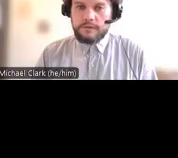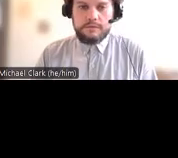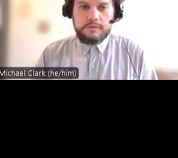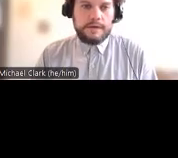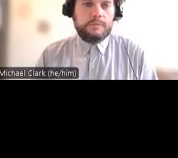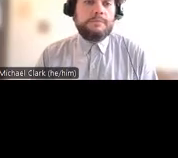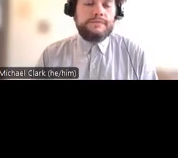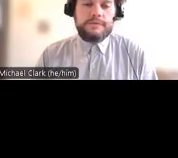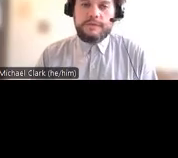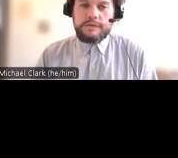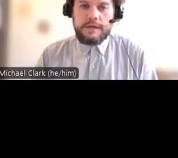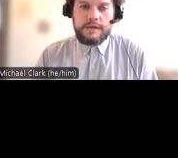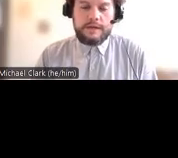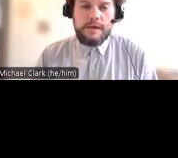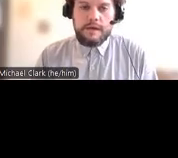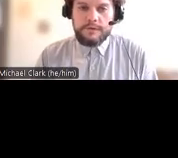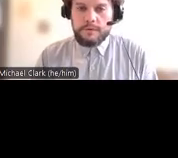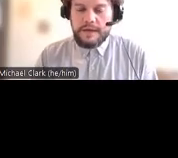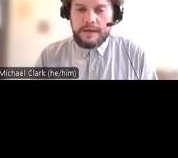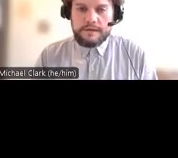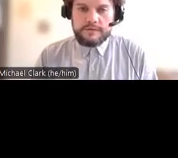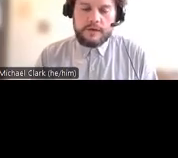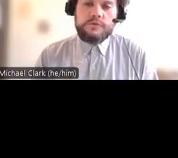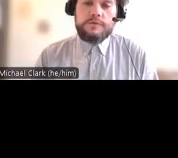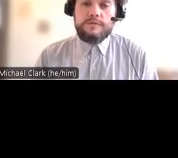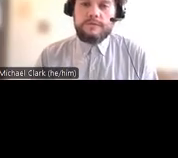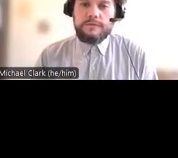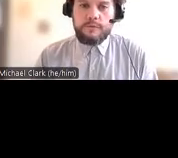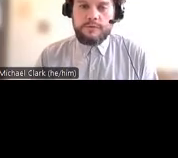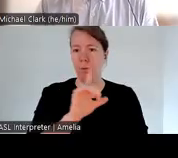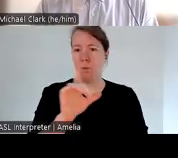and I will be facilitating the remaining sessions for this—the last day